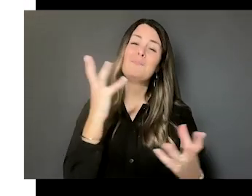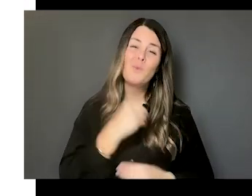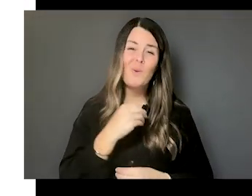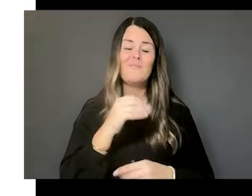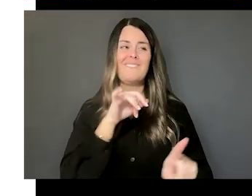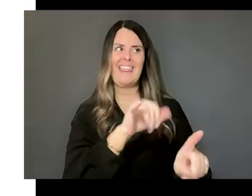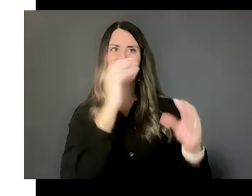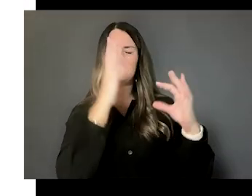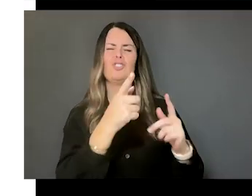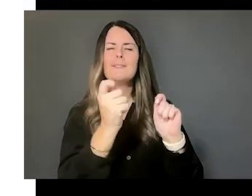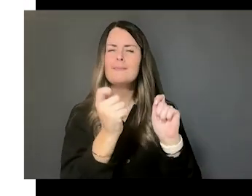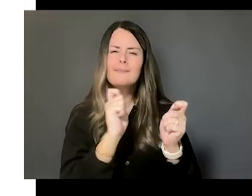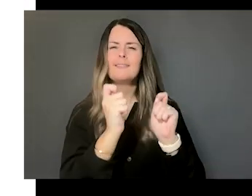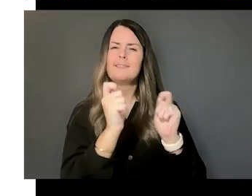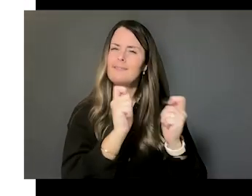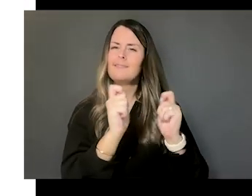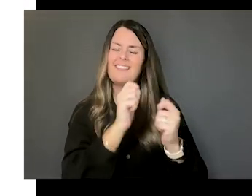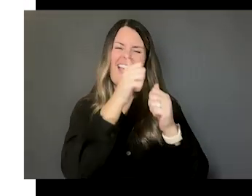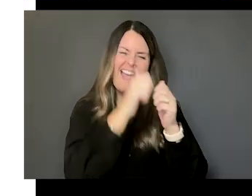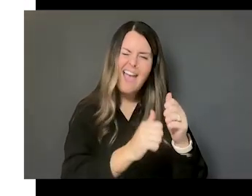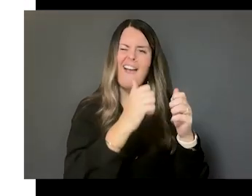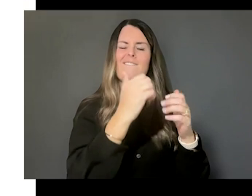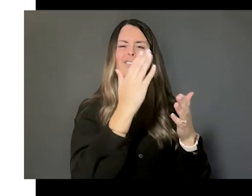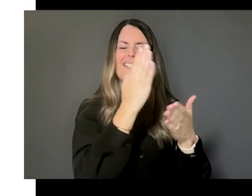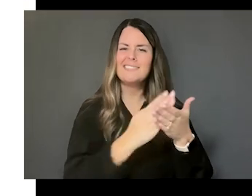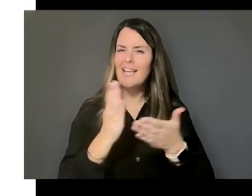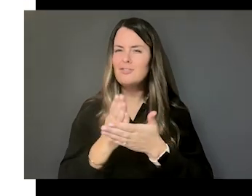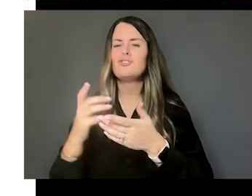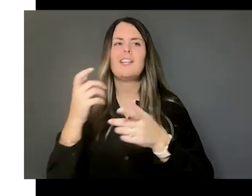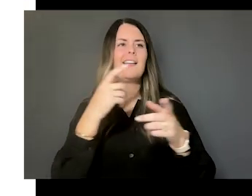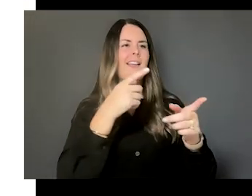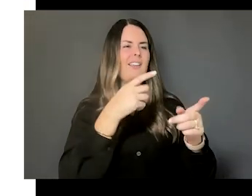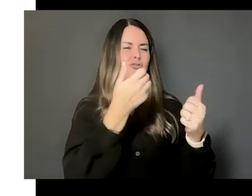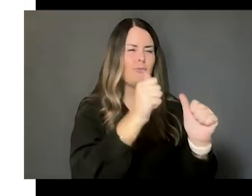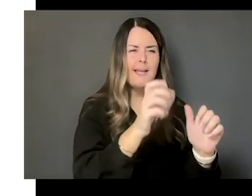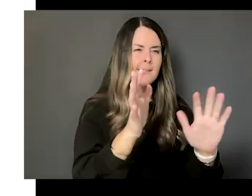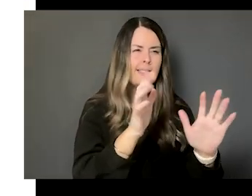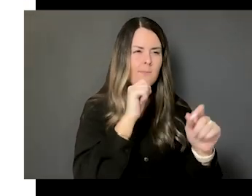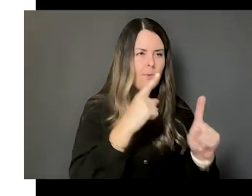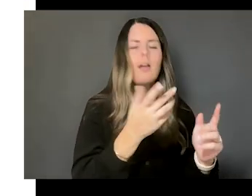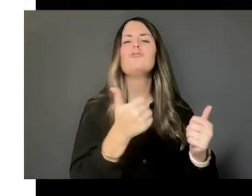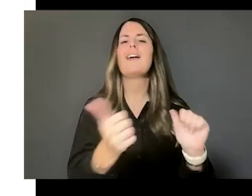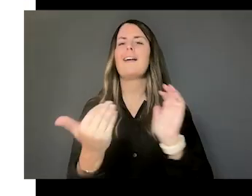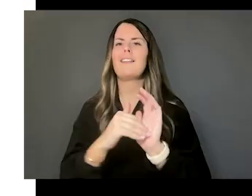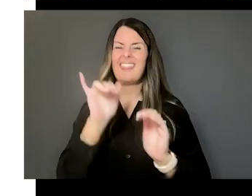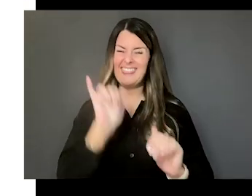She tweaked something every single section she had. She tried something a little bit different. And that's what teaching is.